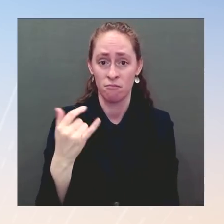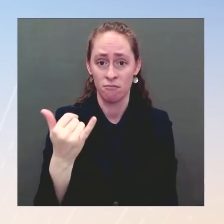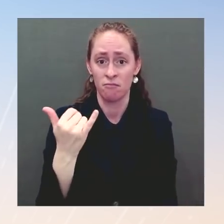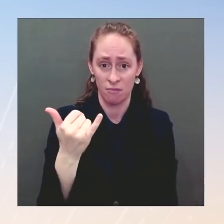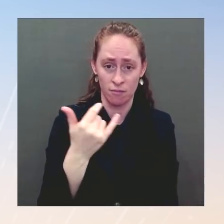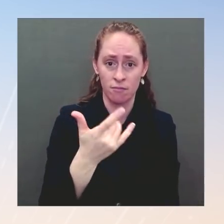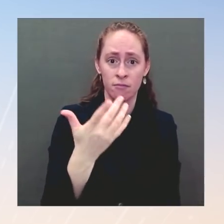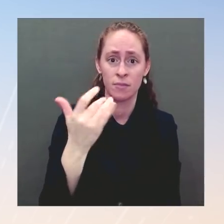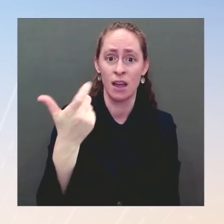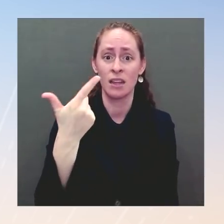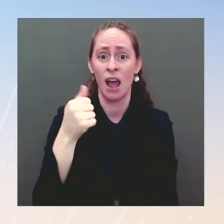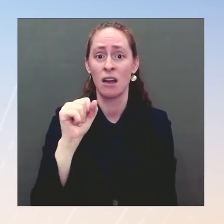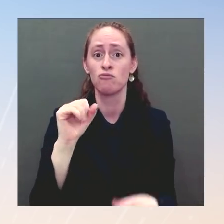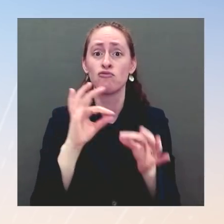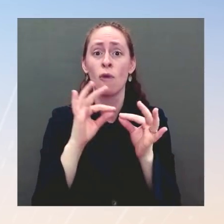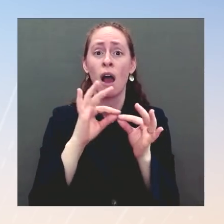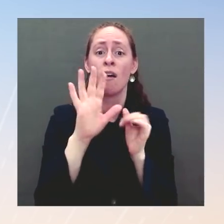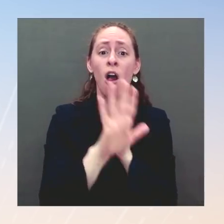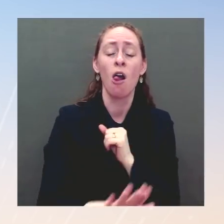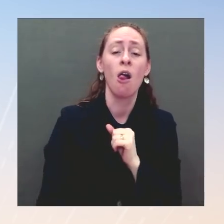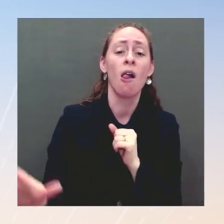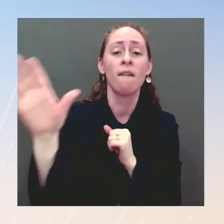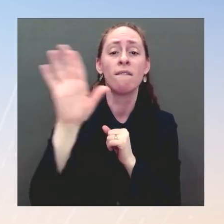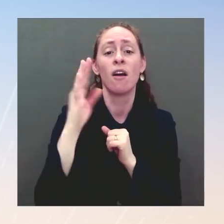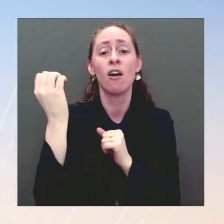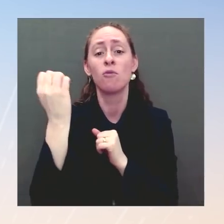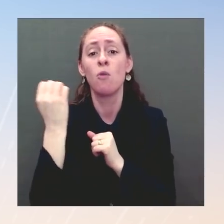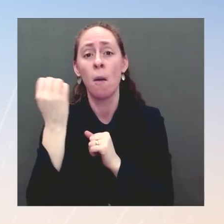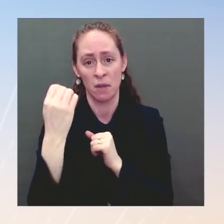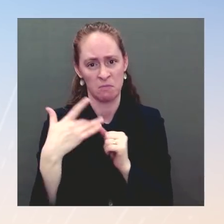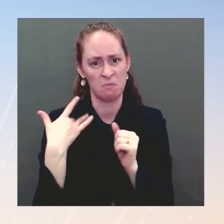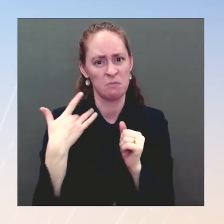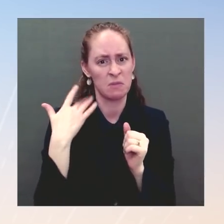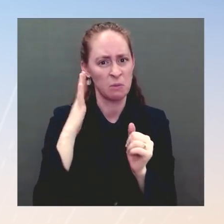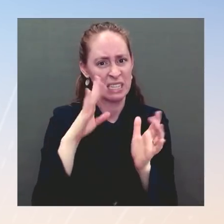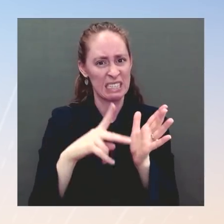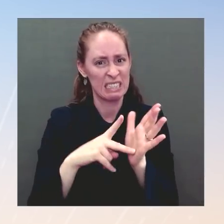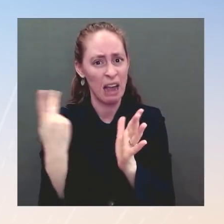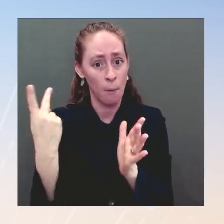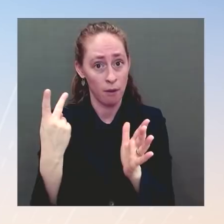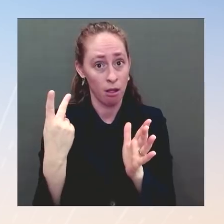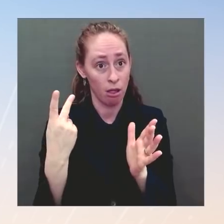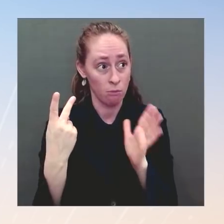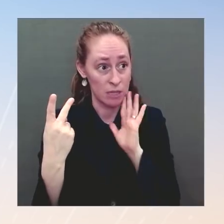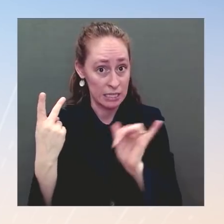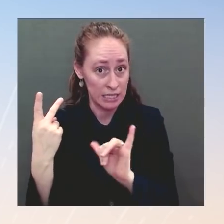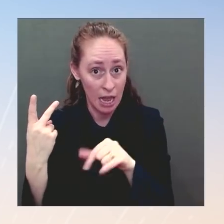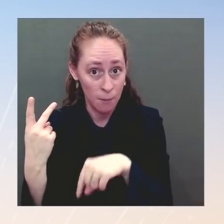I mean, some of this depends on what President Putin does. So as he's suggesting what the impact will be around the world,